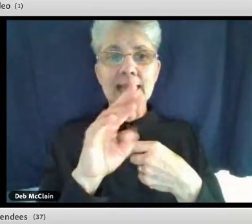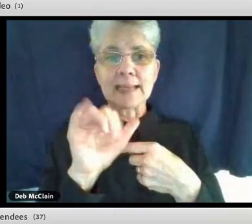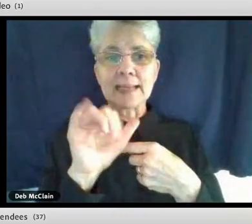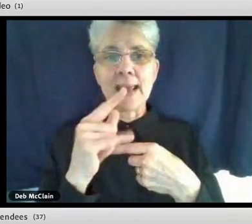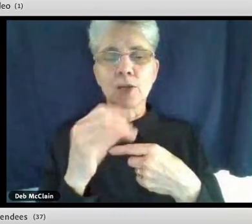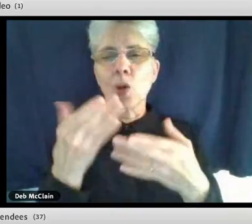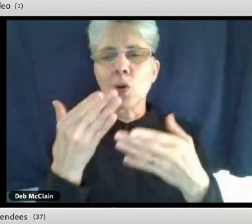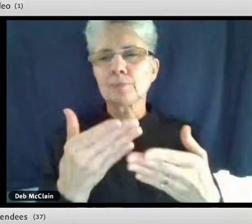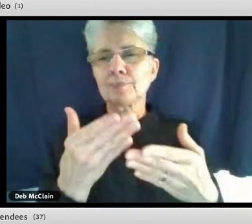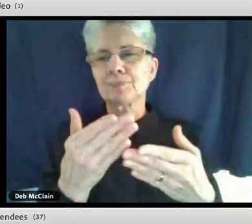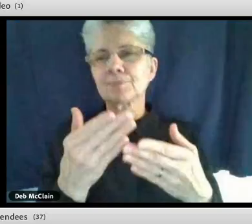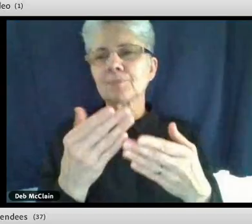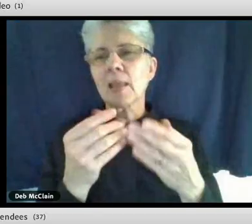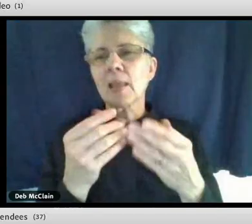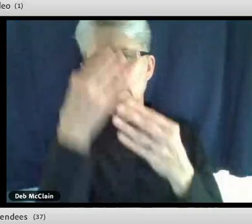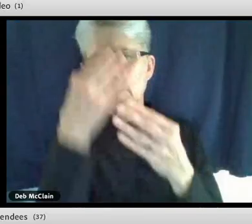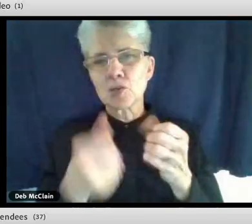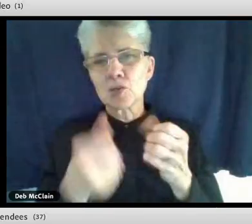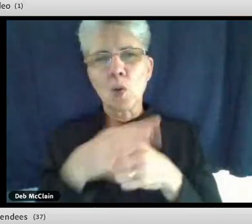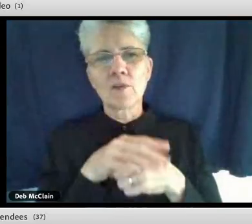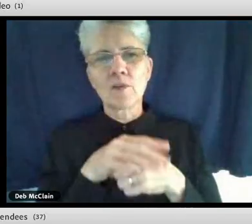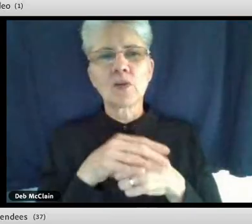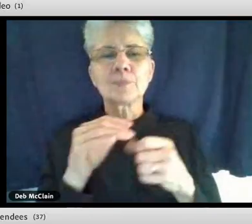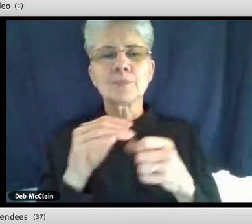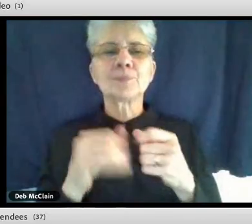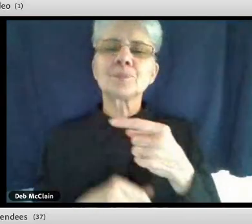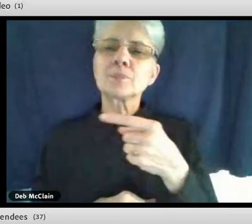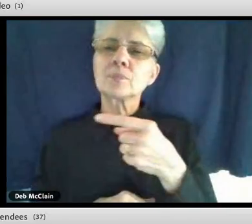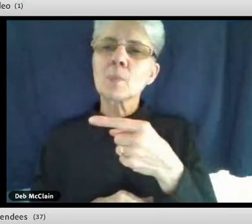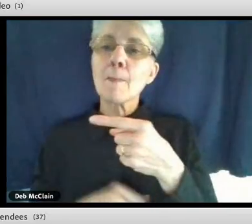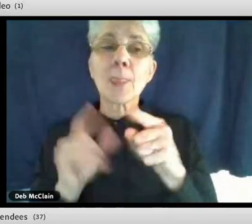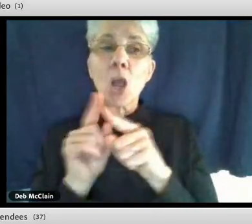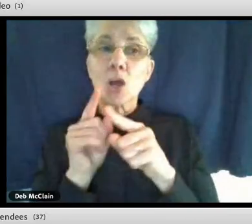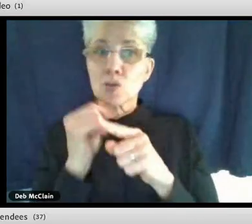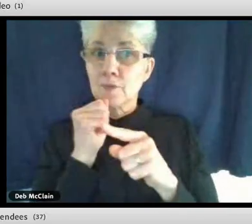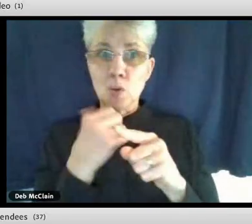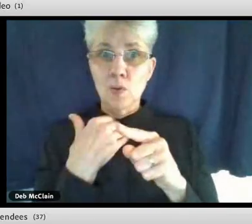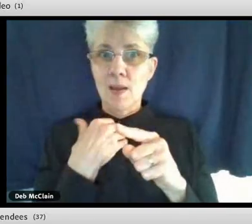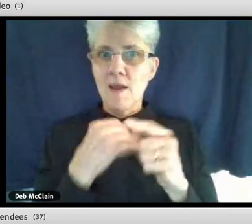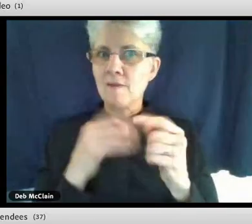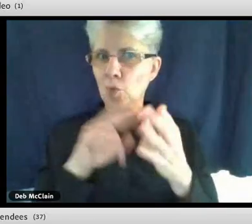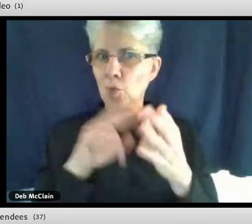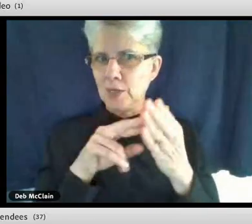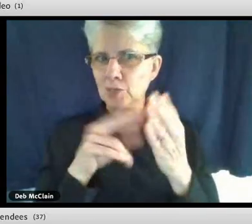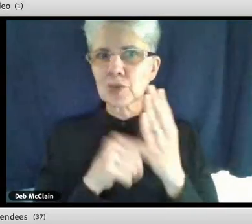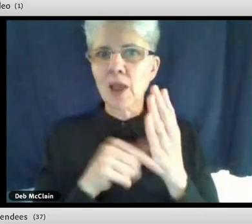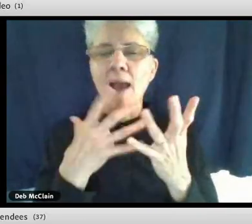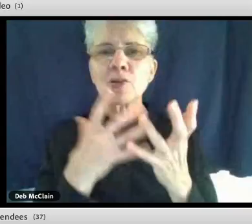Clemson and UC San Diego also present information on coronavirus in a great format.